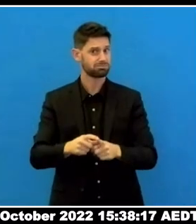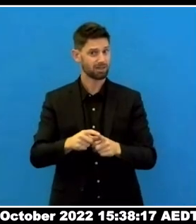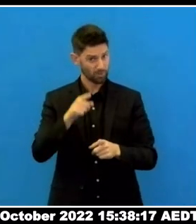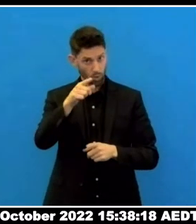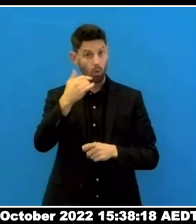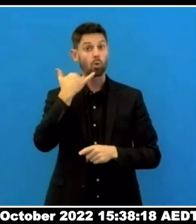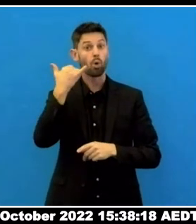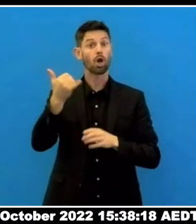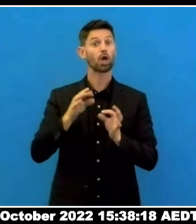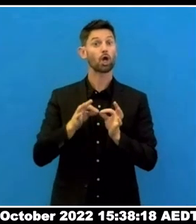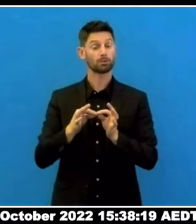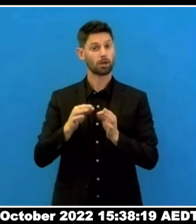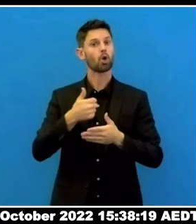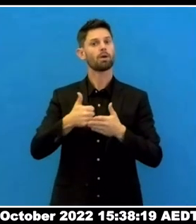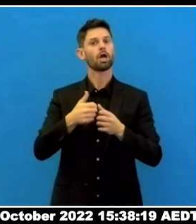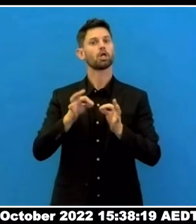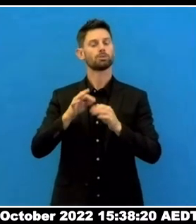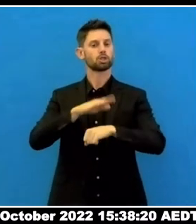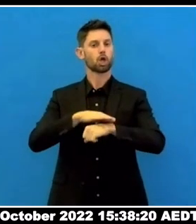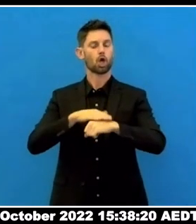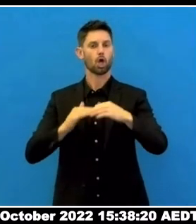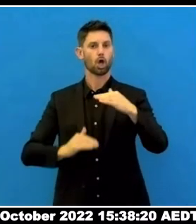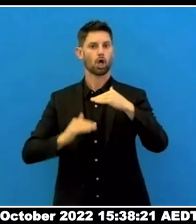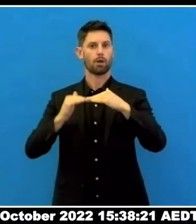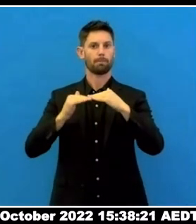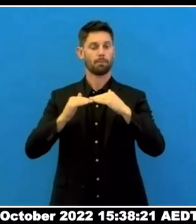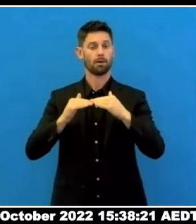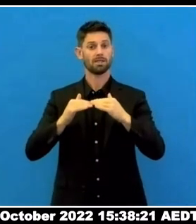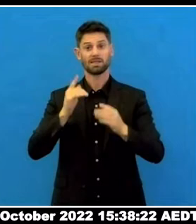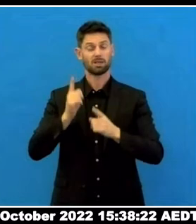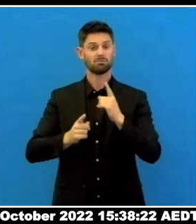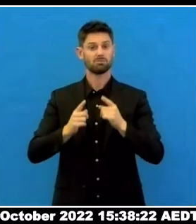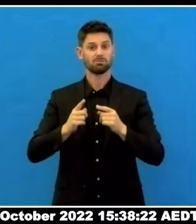the time limit will go will be double or triple.